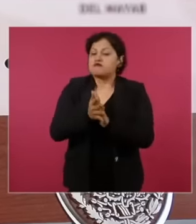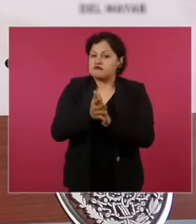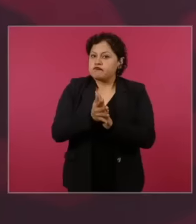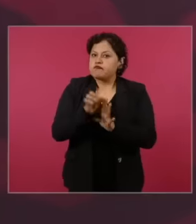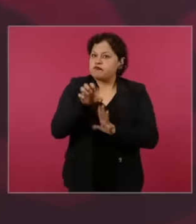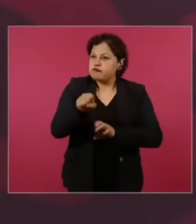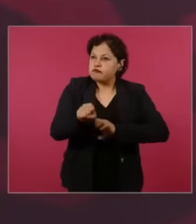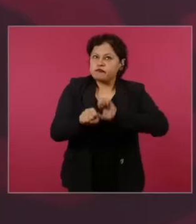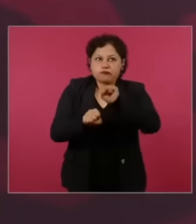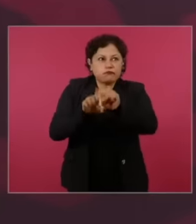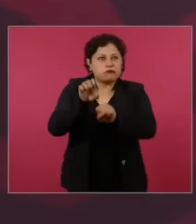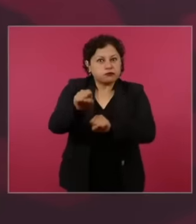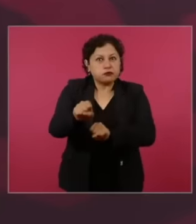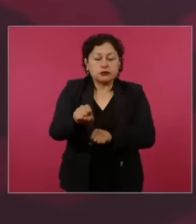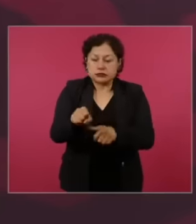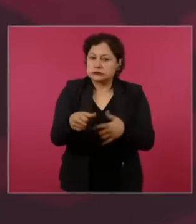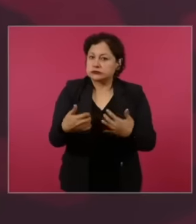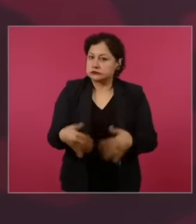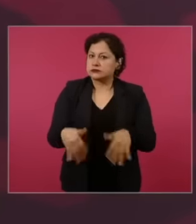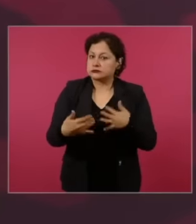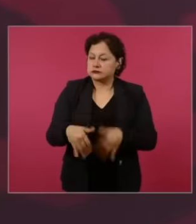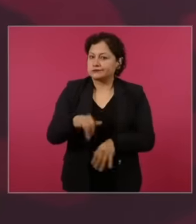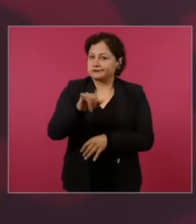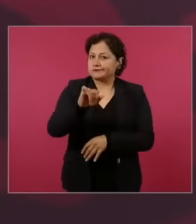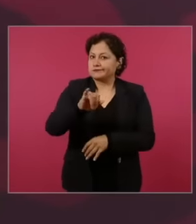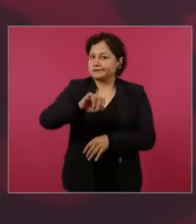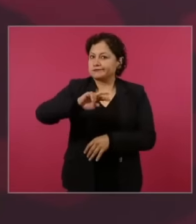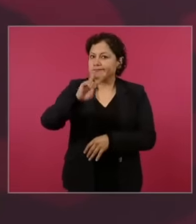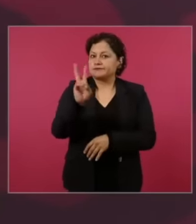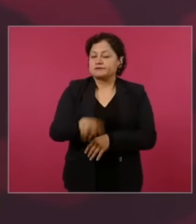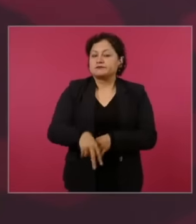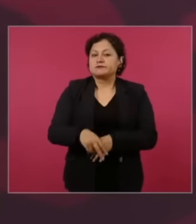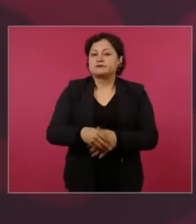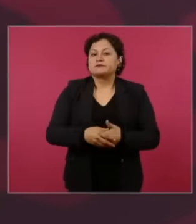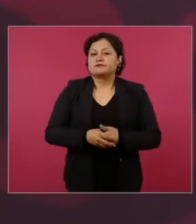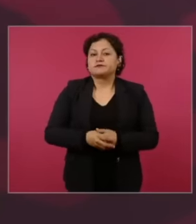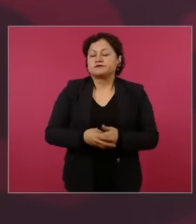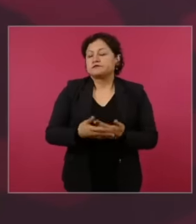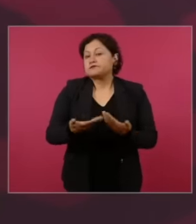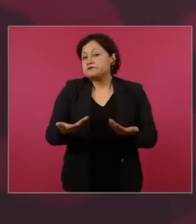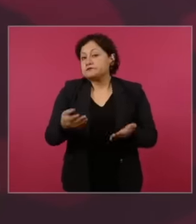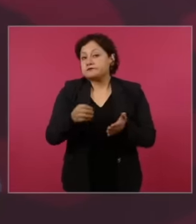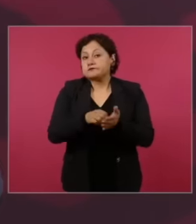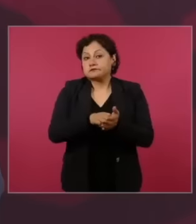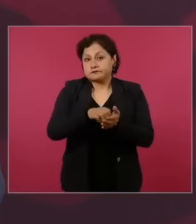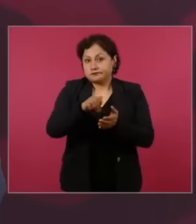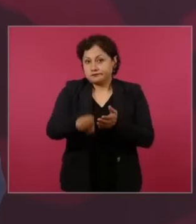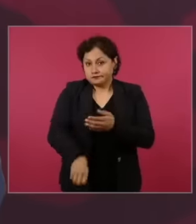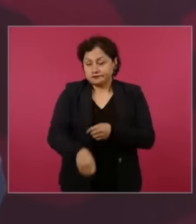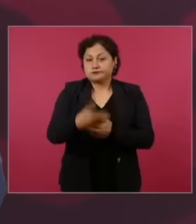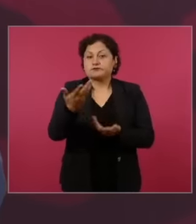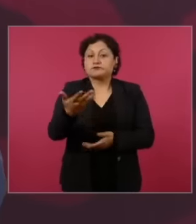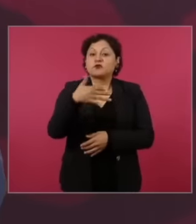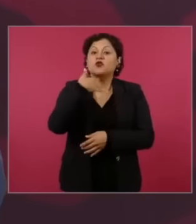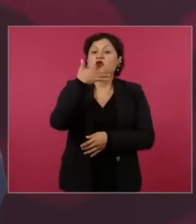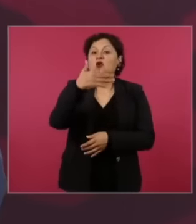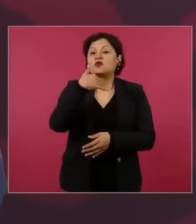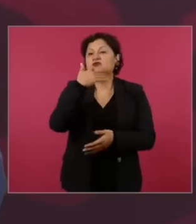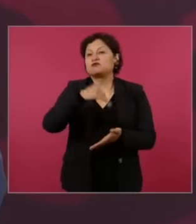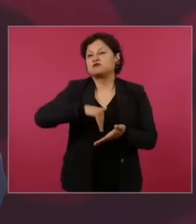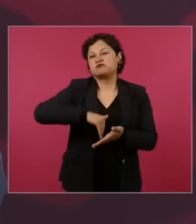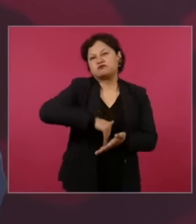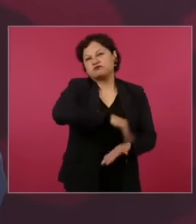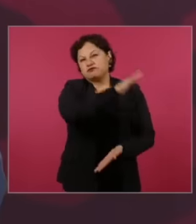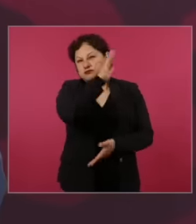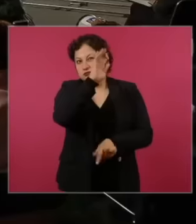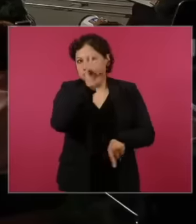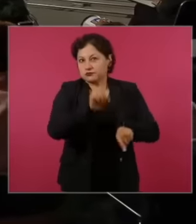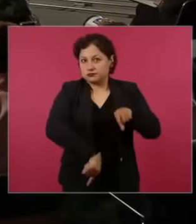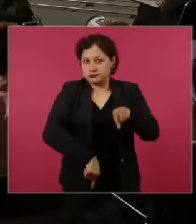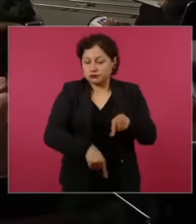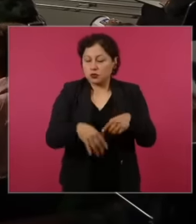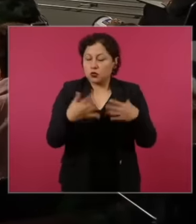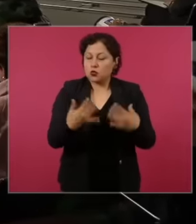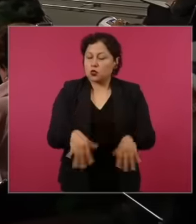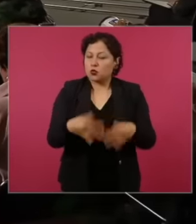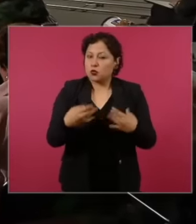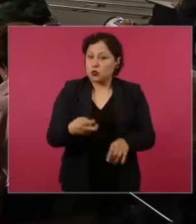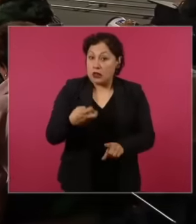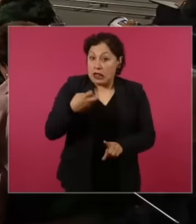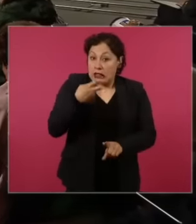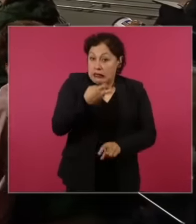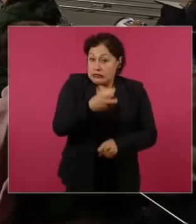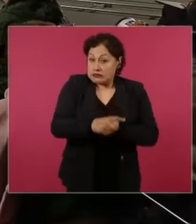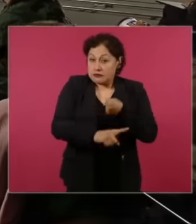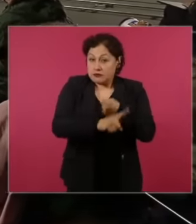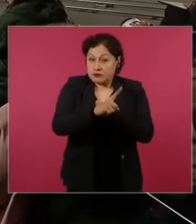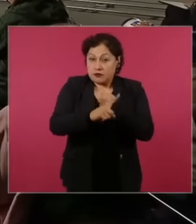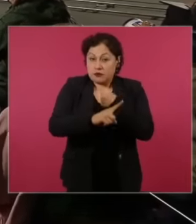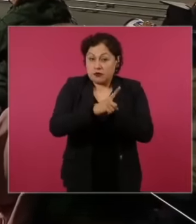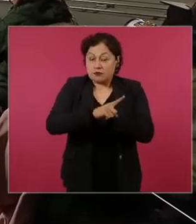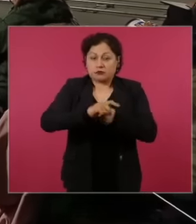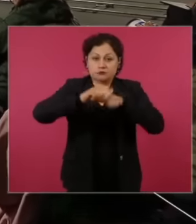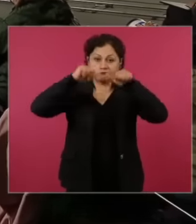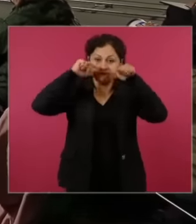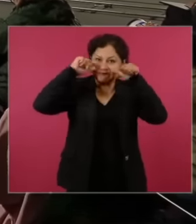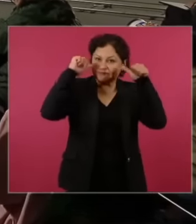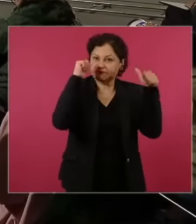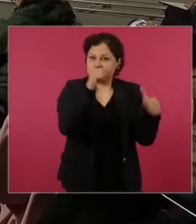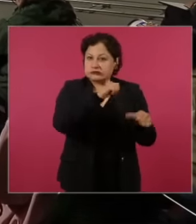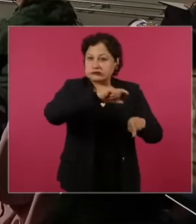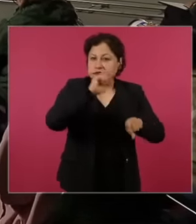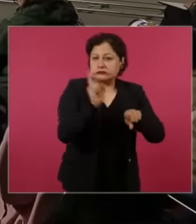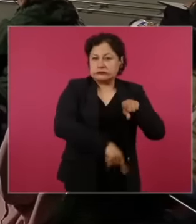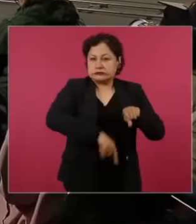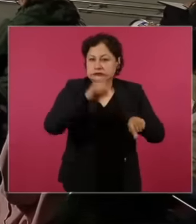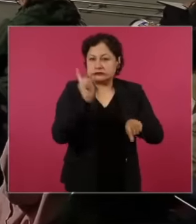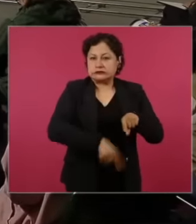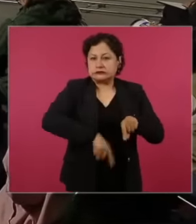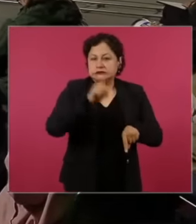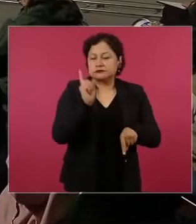was the fight against corruption, which was Mexico's main problem, our country has